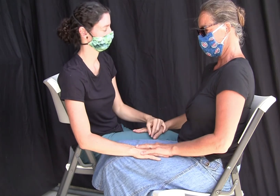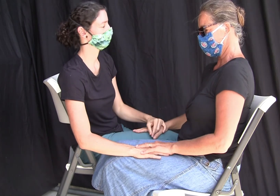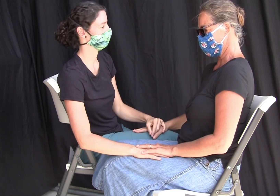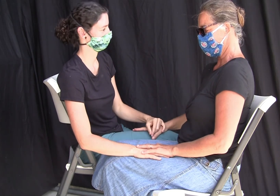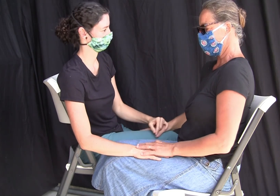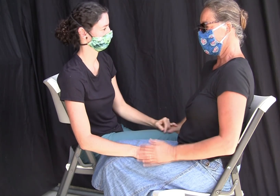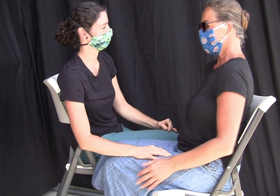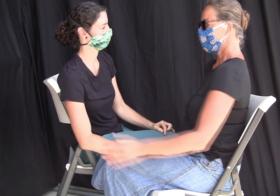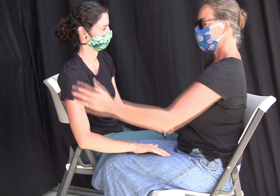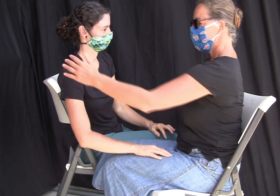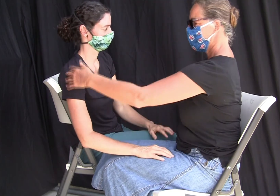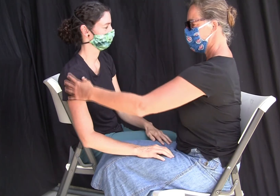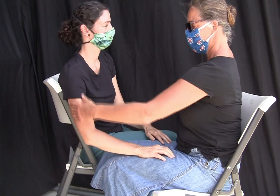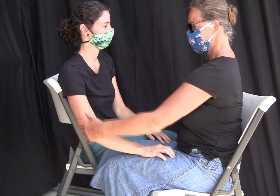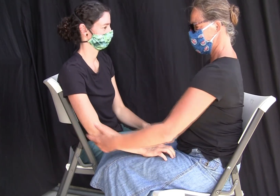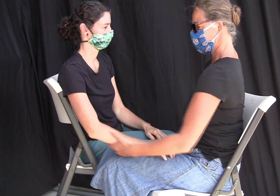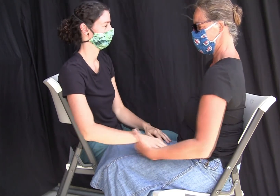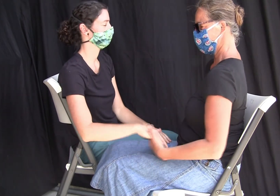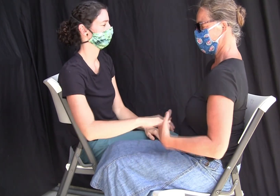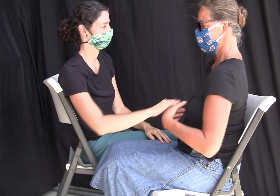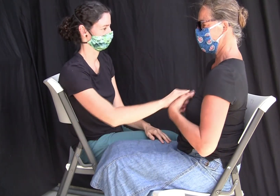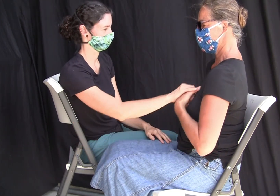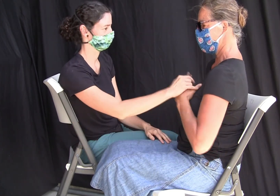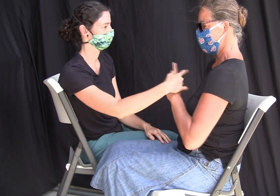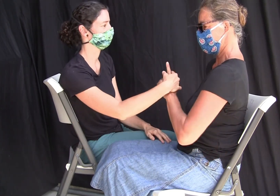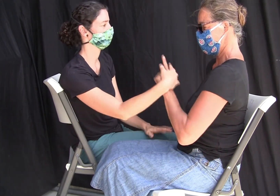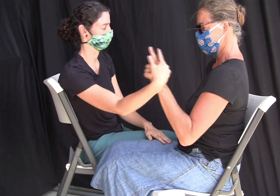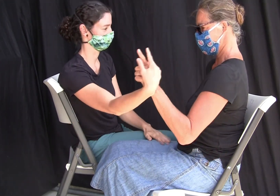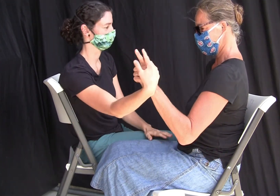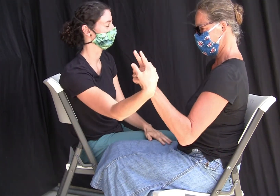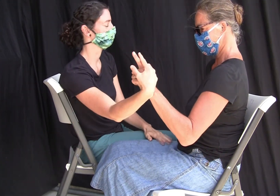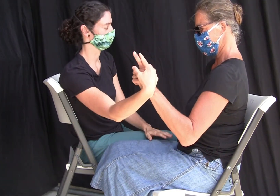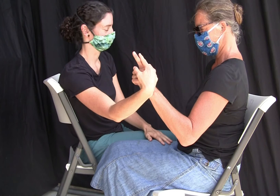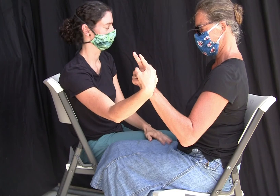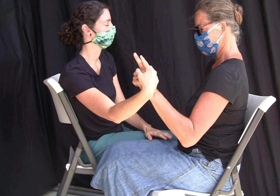The listening hand is usually the left hand, but it can switch if the signer is left-handed.